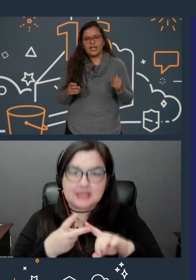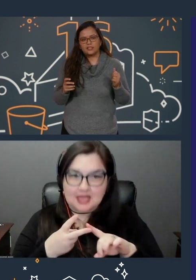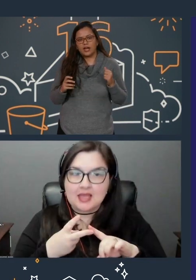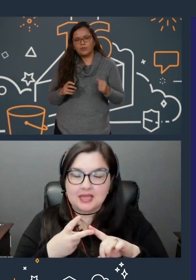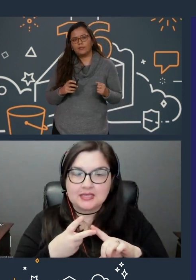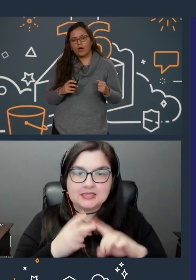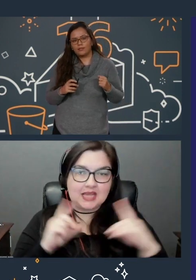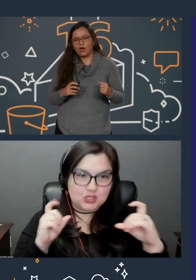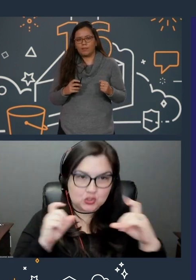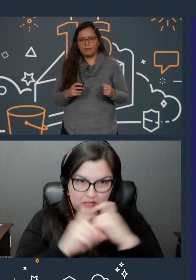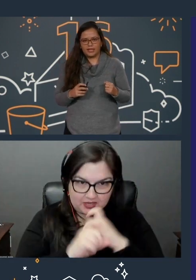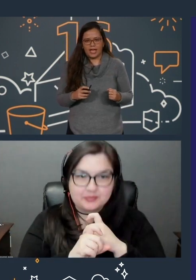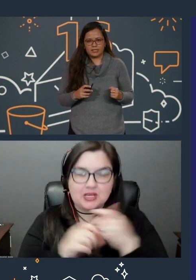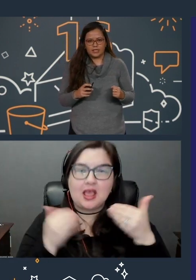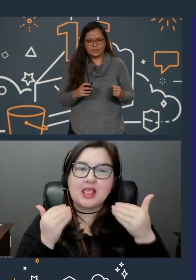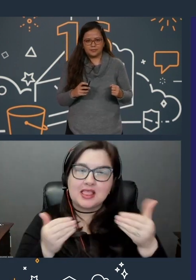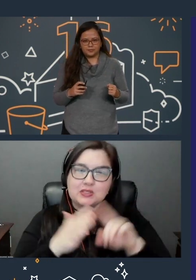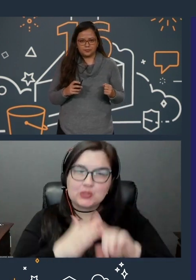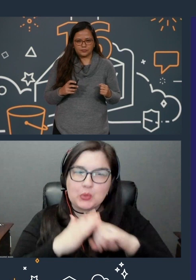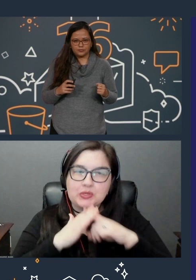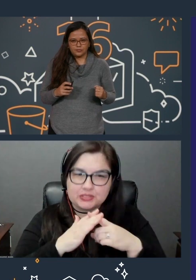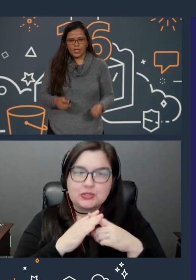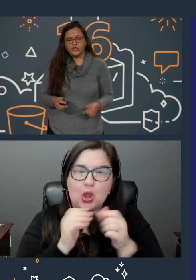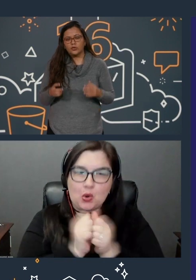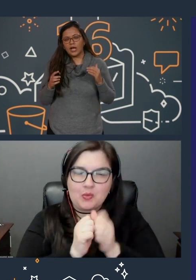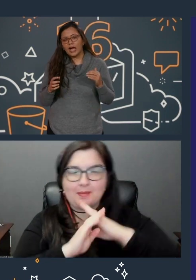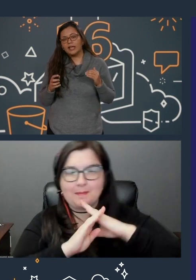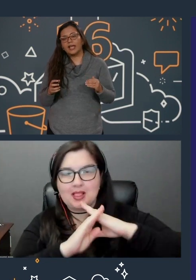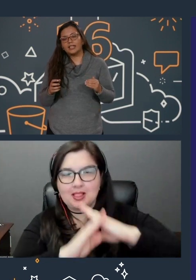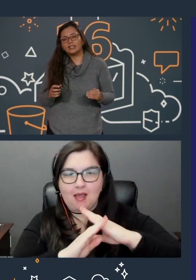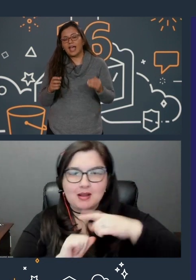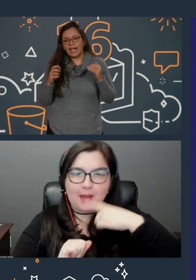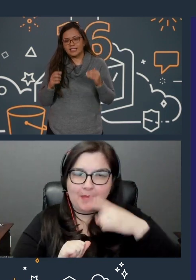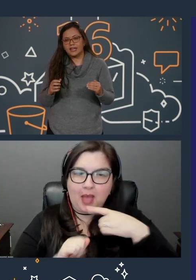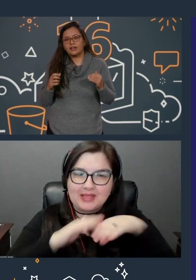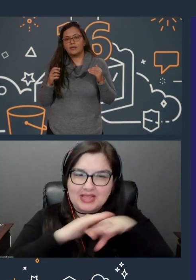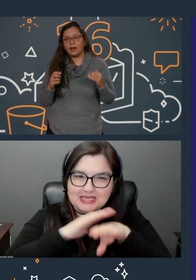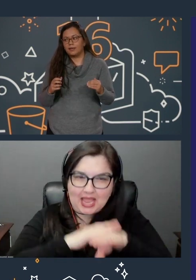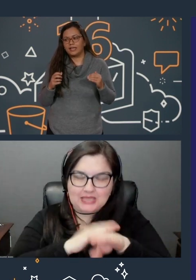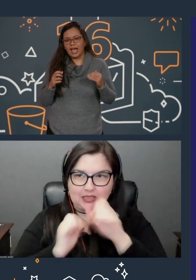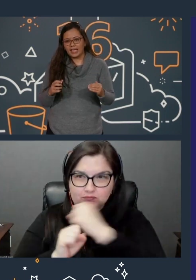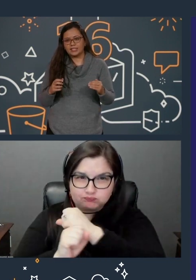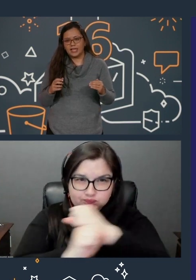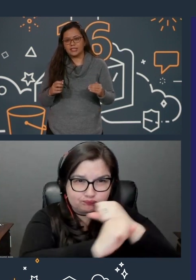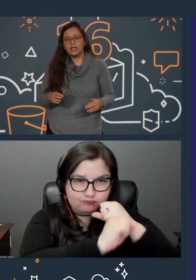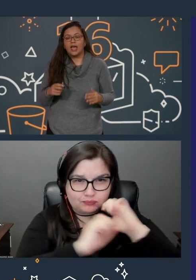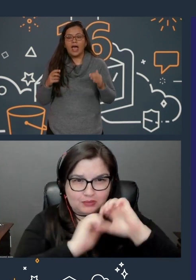Let's start with Block Public Access. To guard against accidental public access,